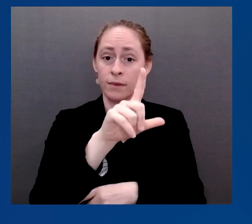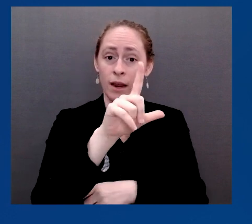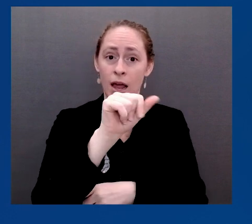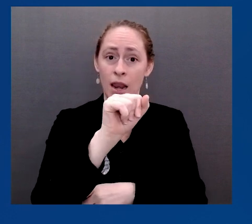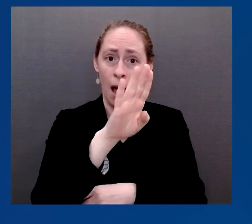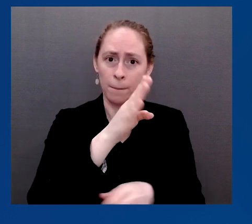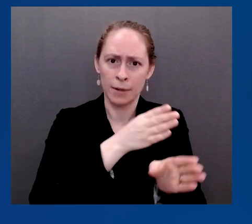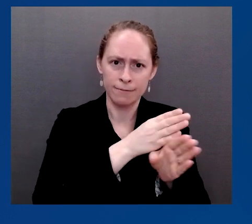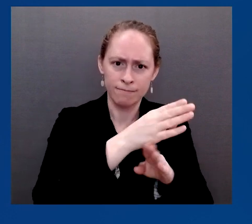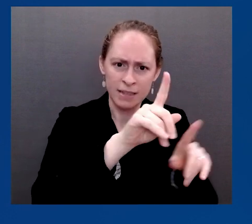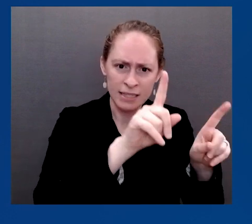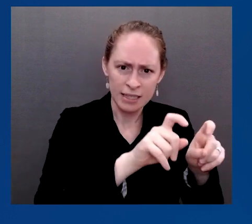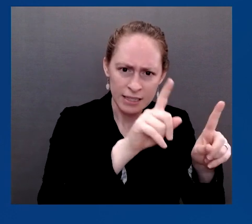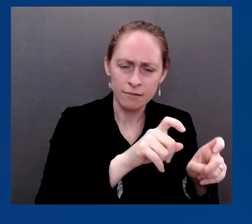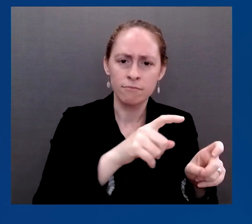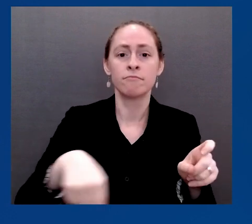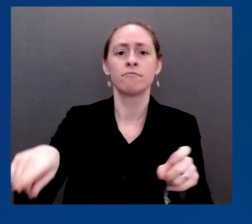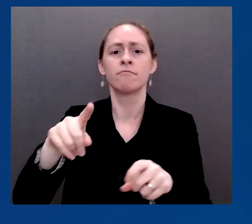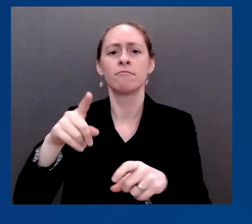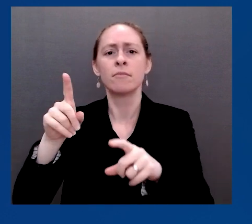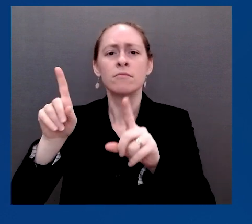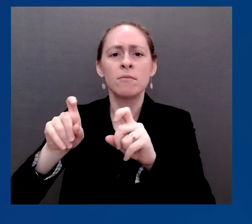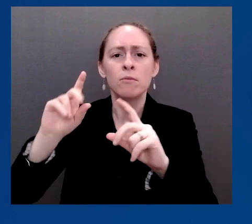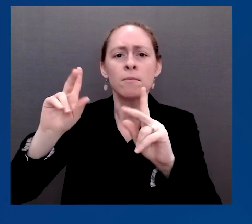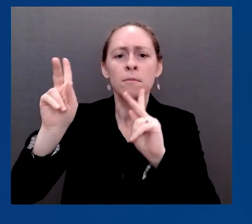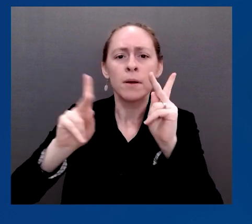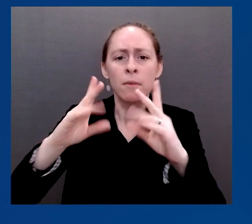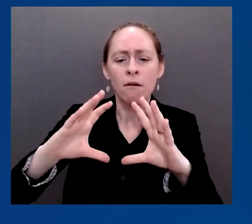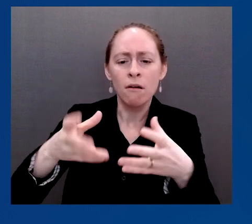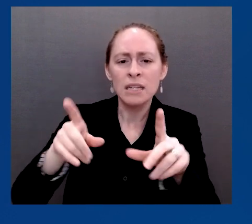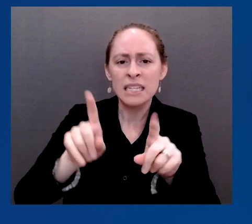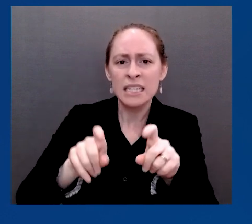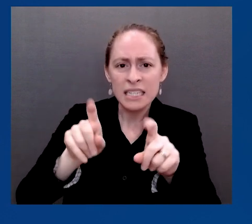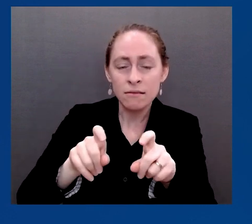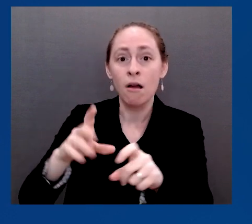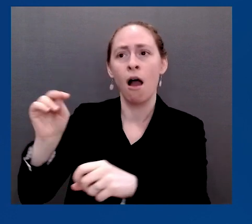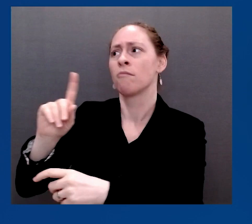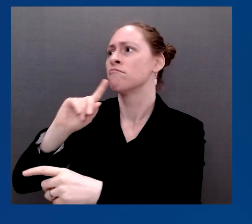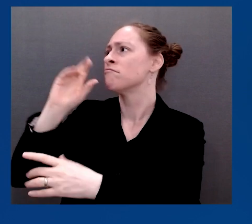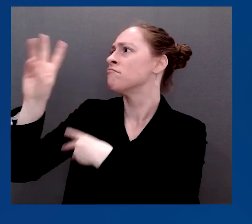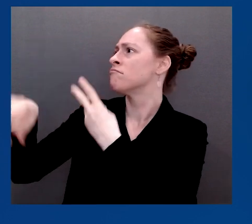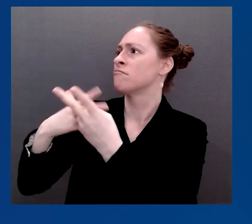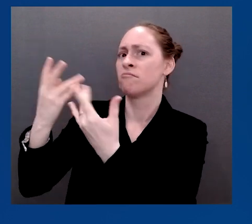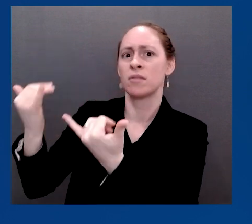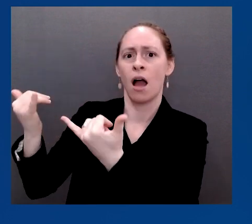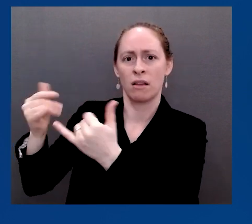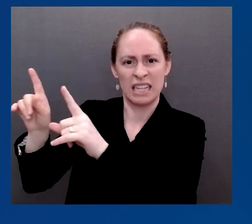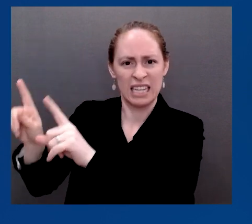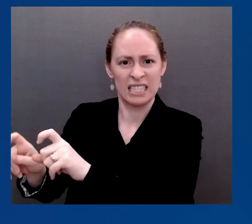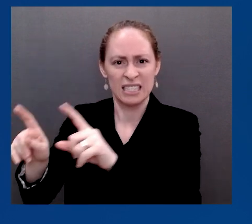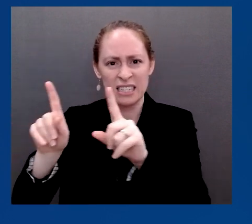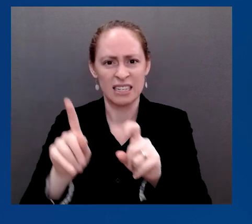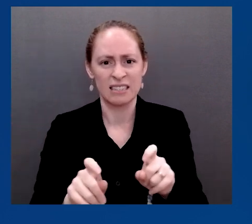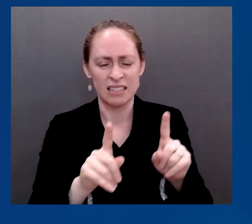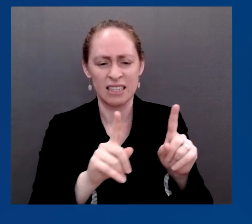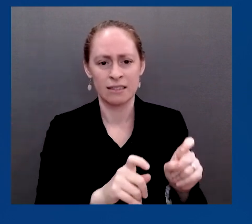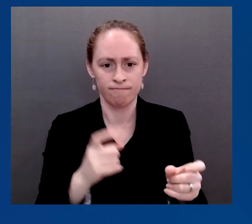So there are multiple -- and I can't show them all -- in vitro studies that show that COVID-19 vaccine